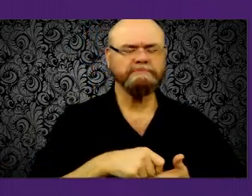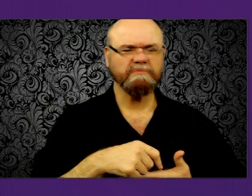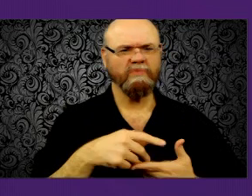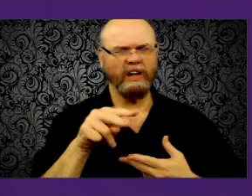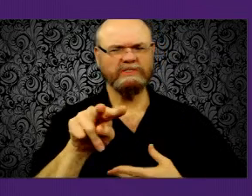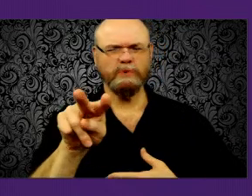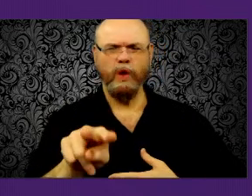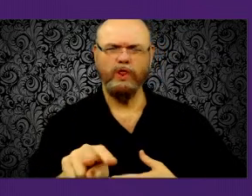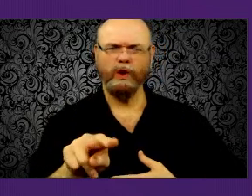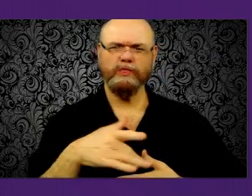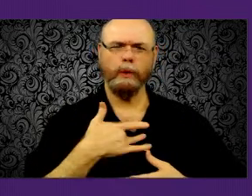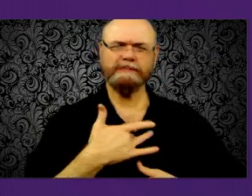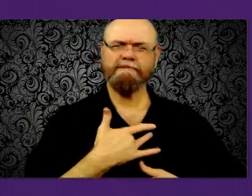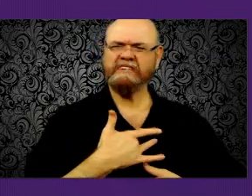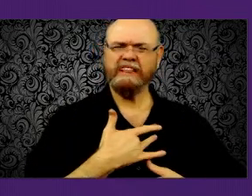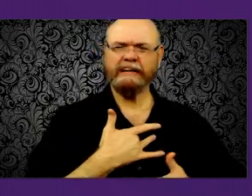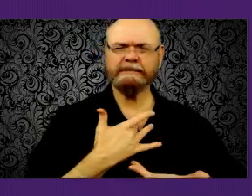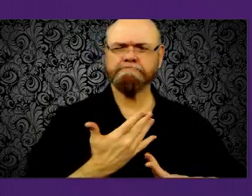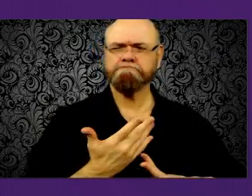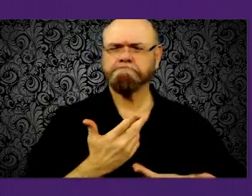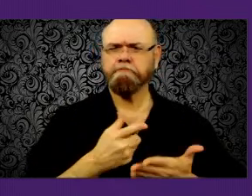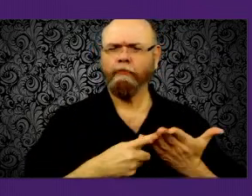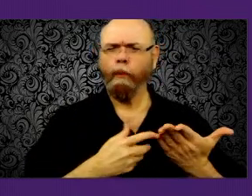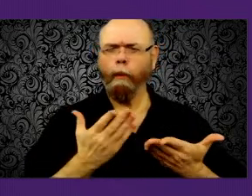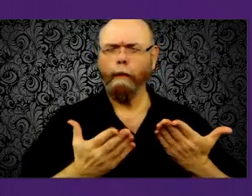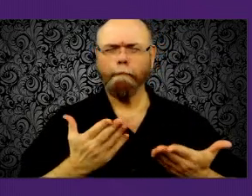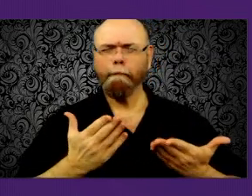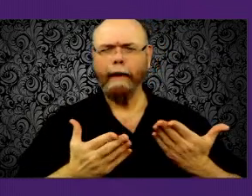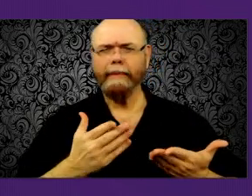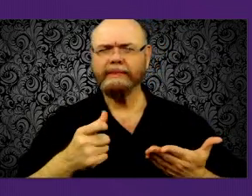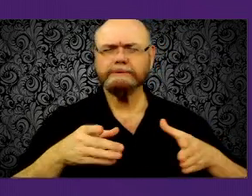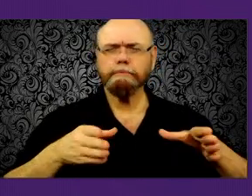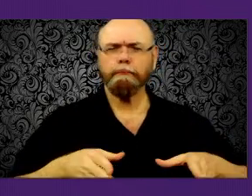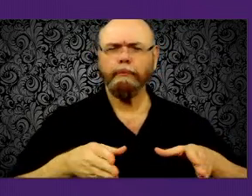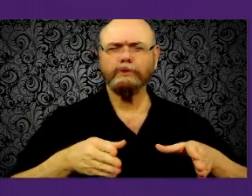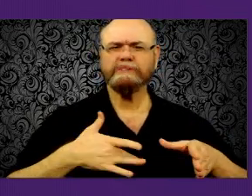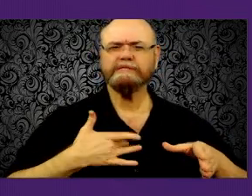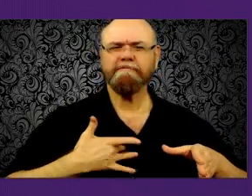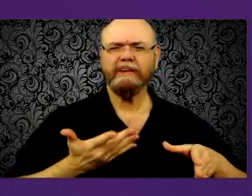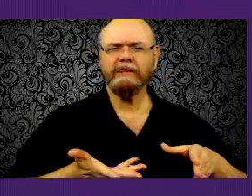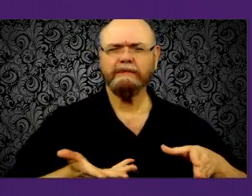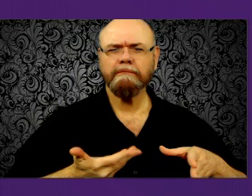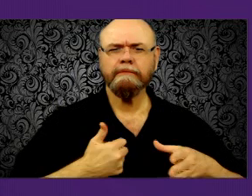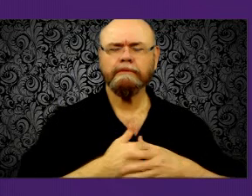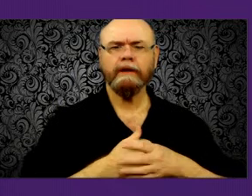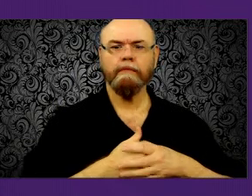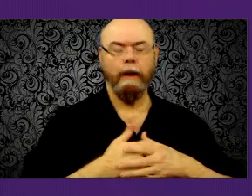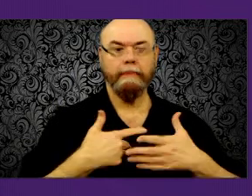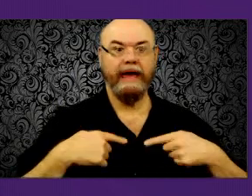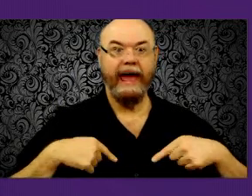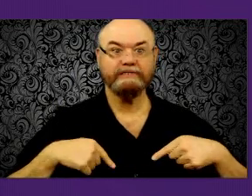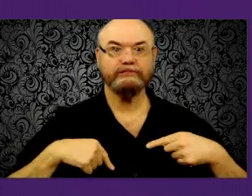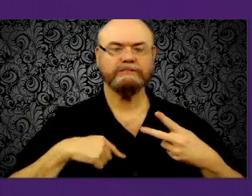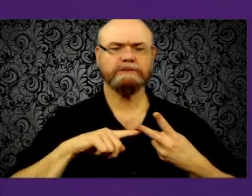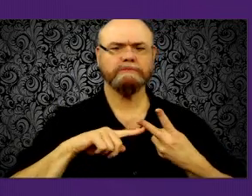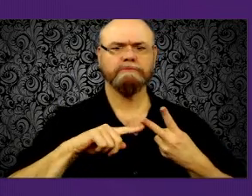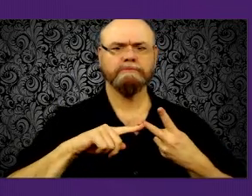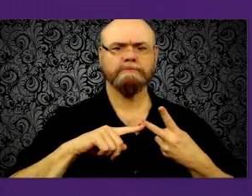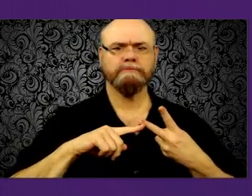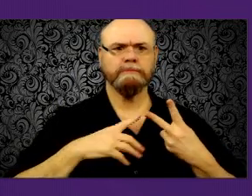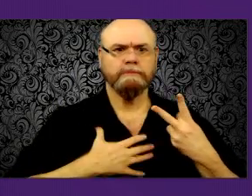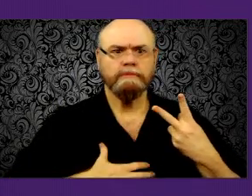what might this person's various feelings be? They said anxious, sesperate, hopeful, pleased.